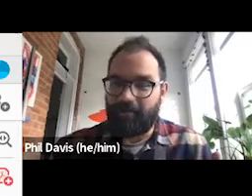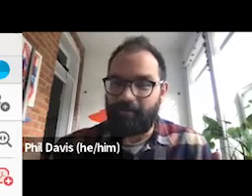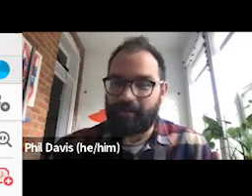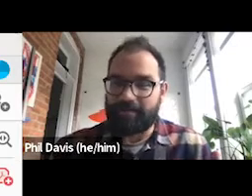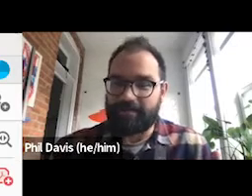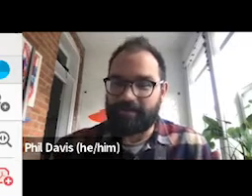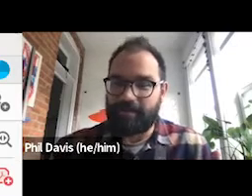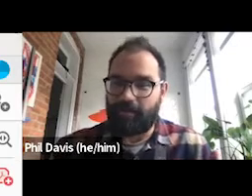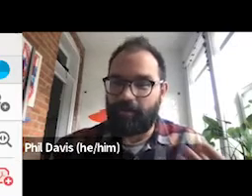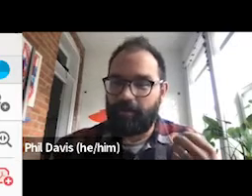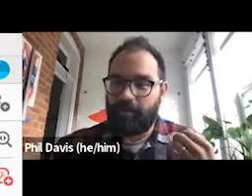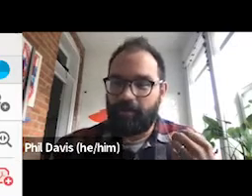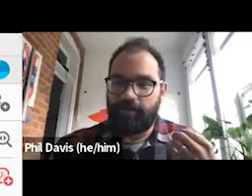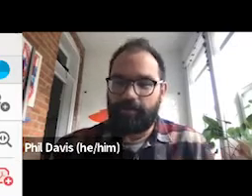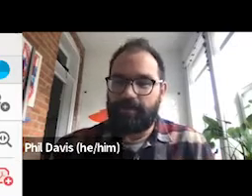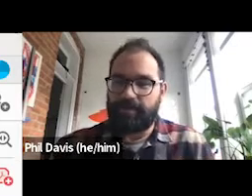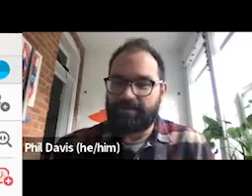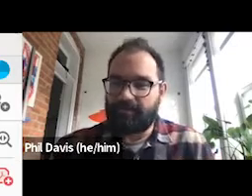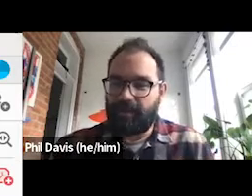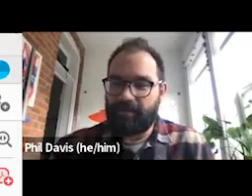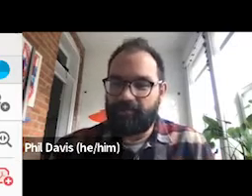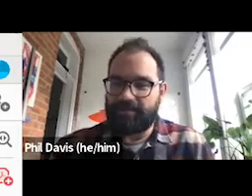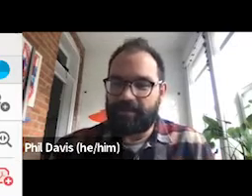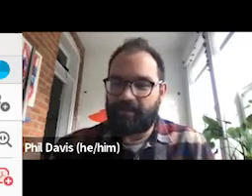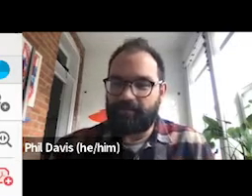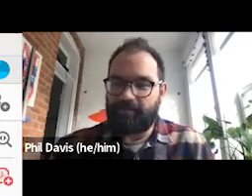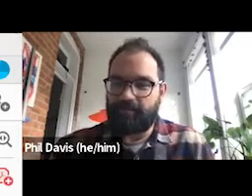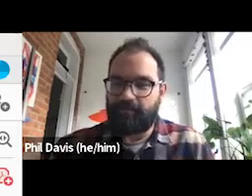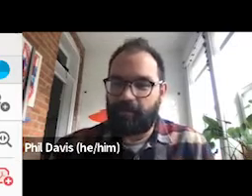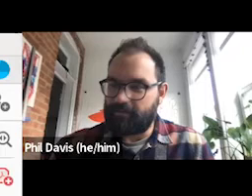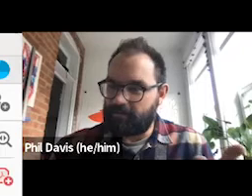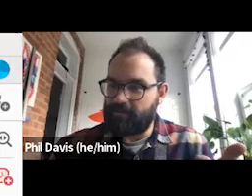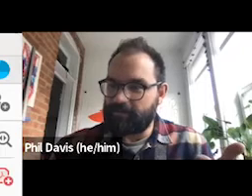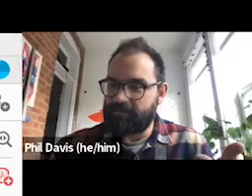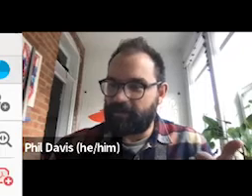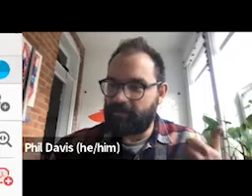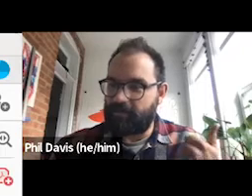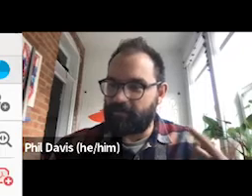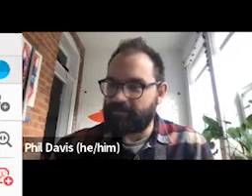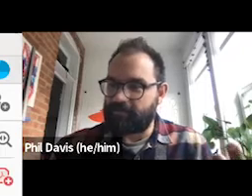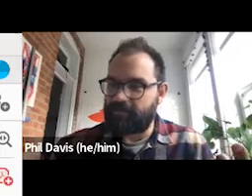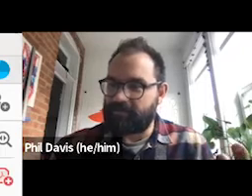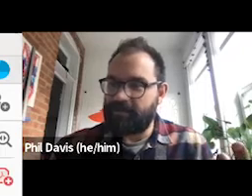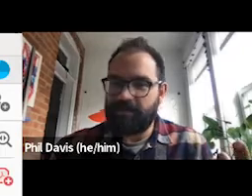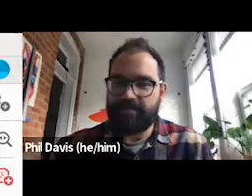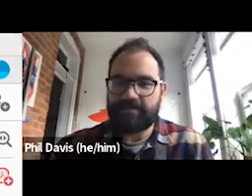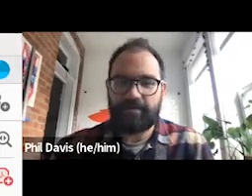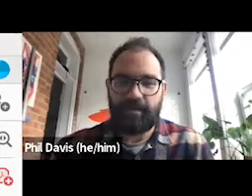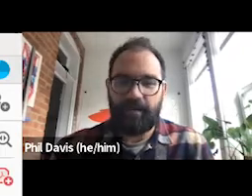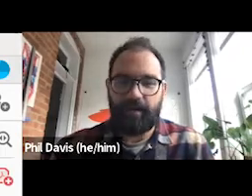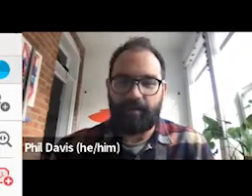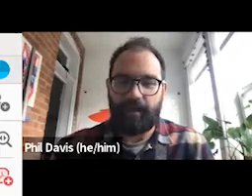Is, you know, we created a survey we sent out to volunteers and attendees.